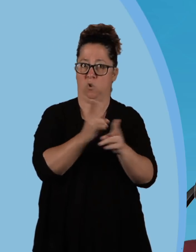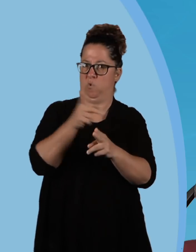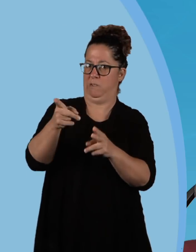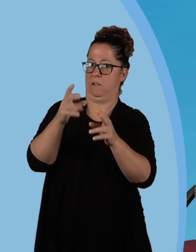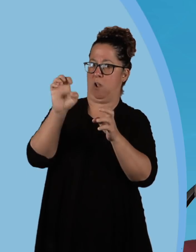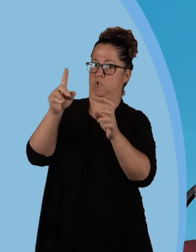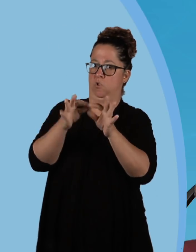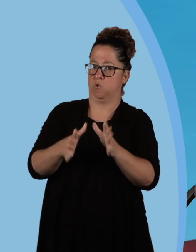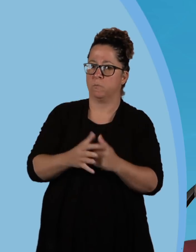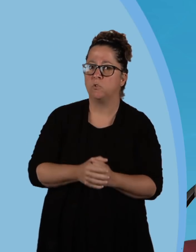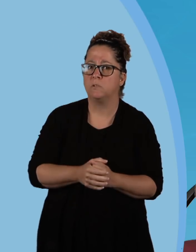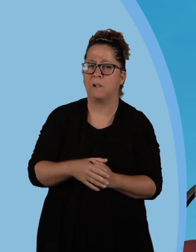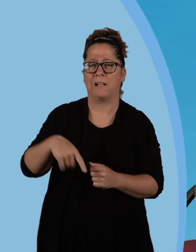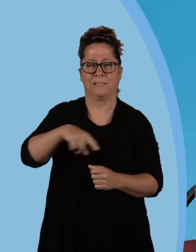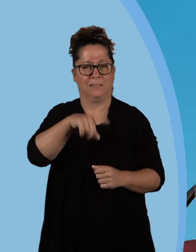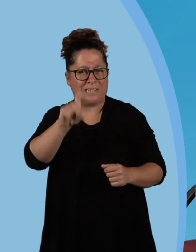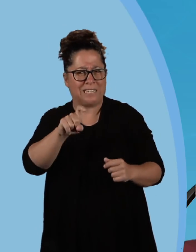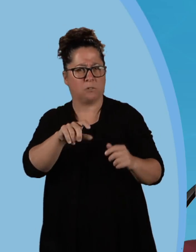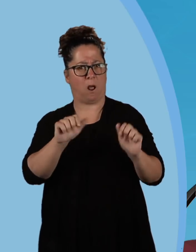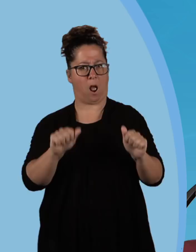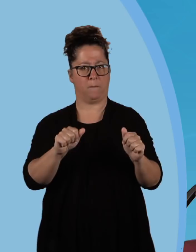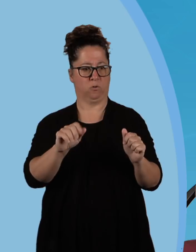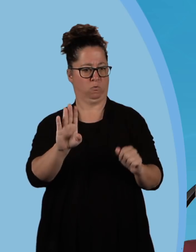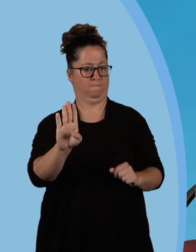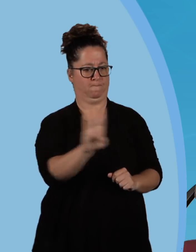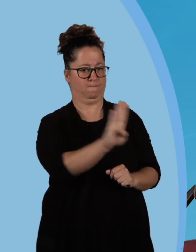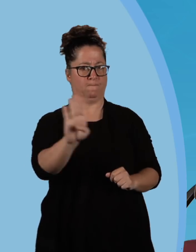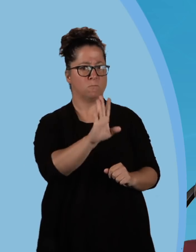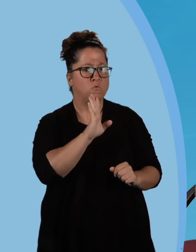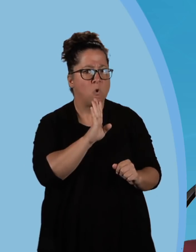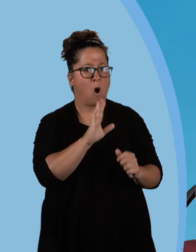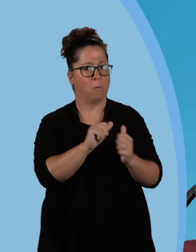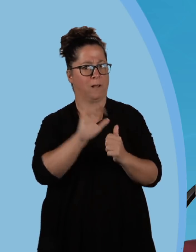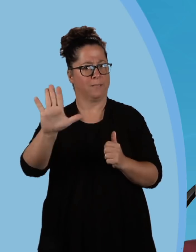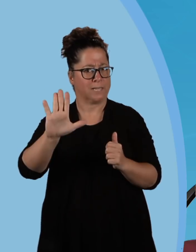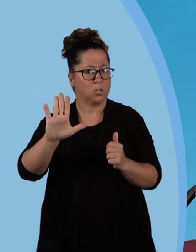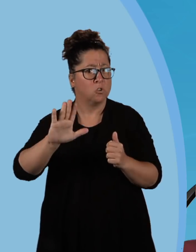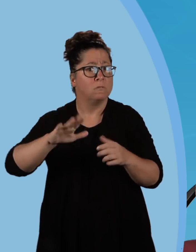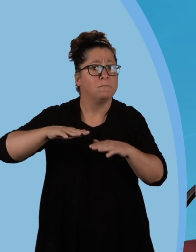using an educational interpreter. And they need to be able to talk with their peers.